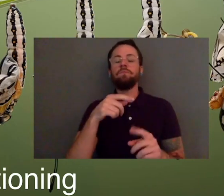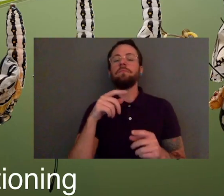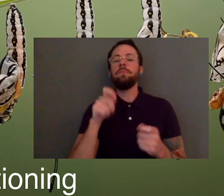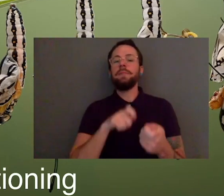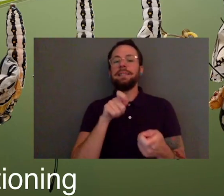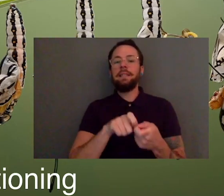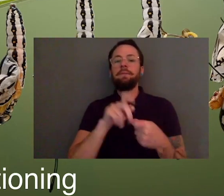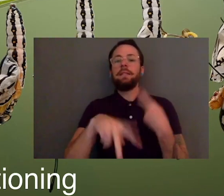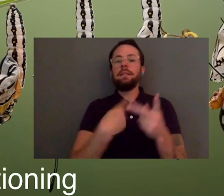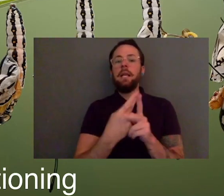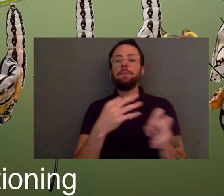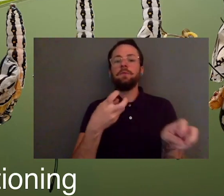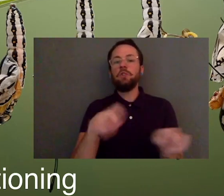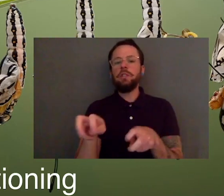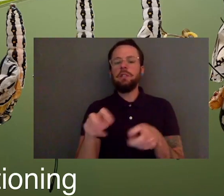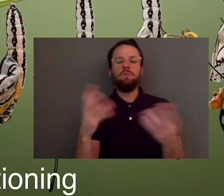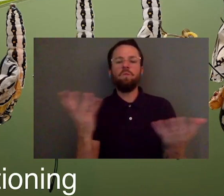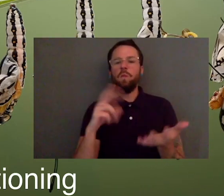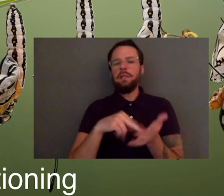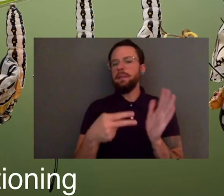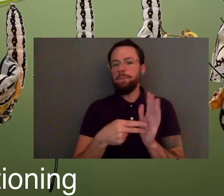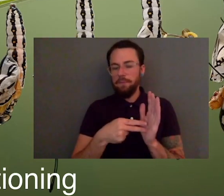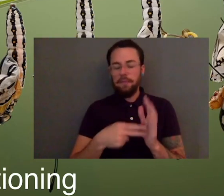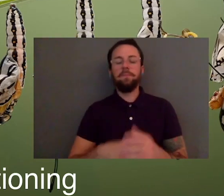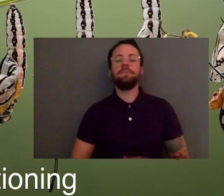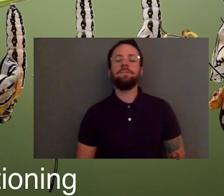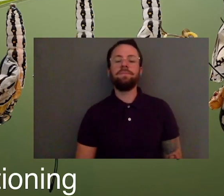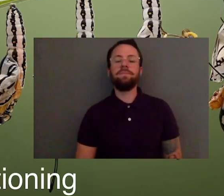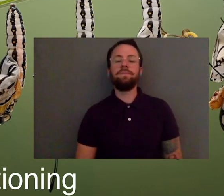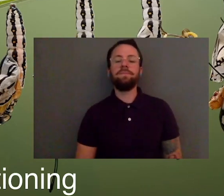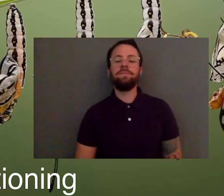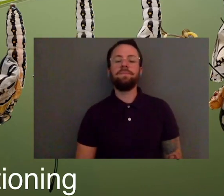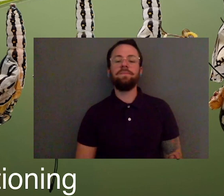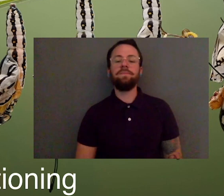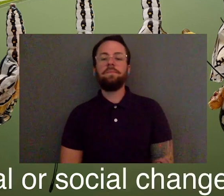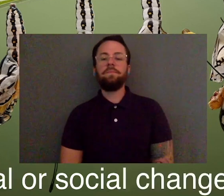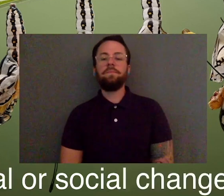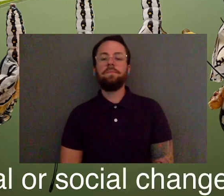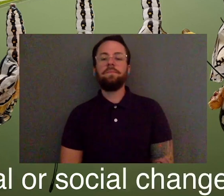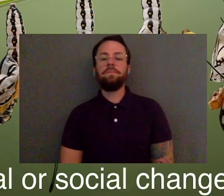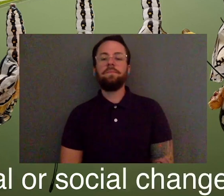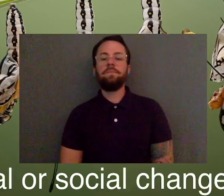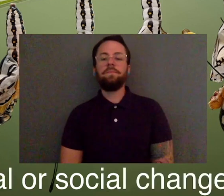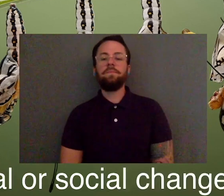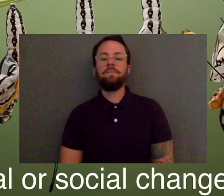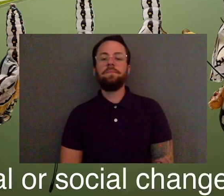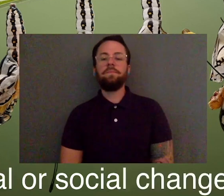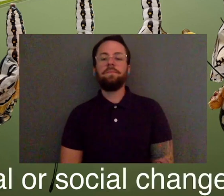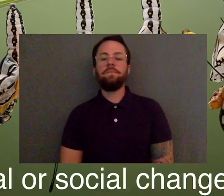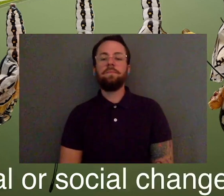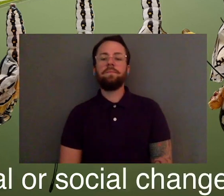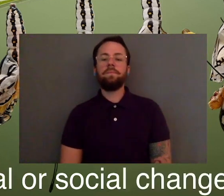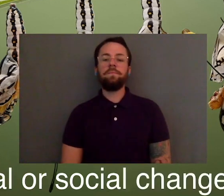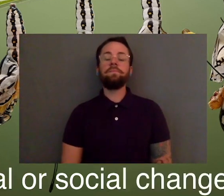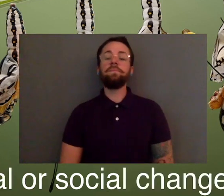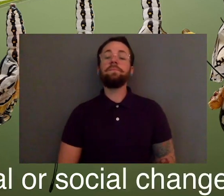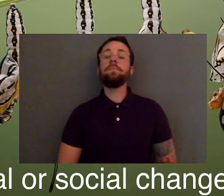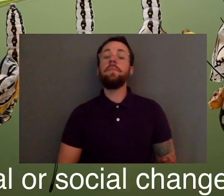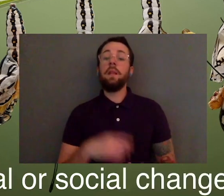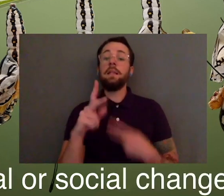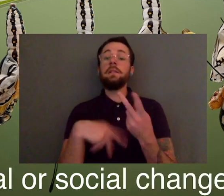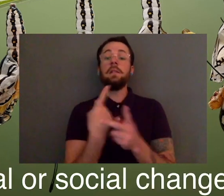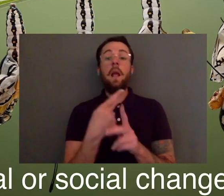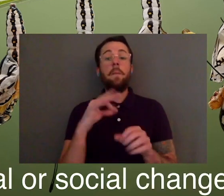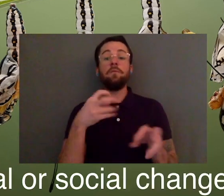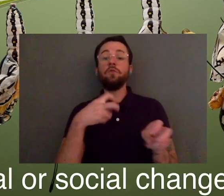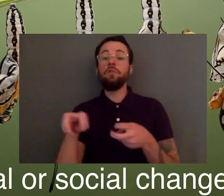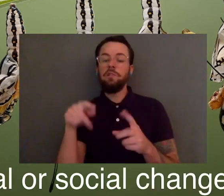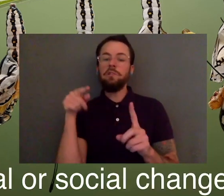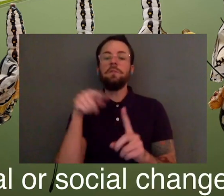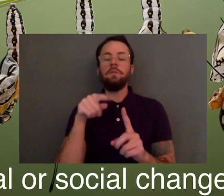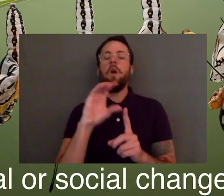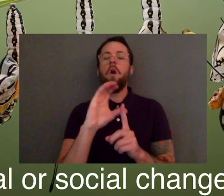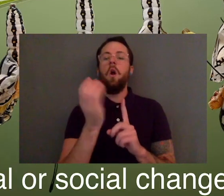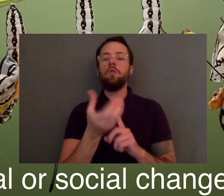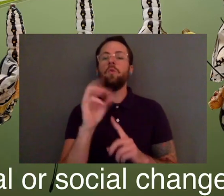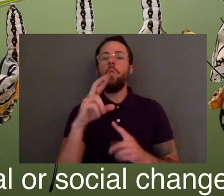We'll see in the next few slides the specific types of transitions that can happen.